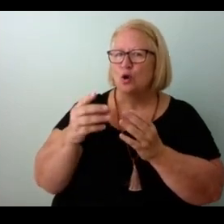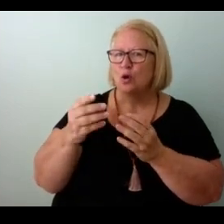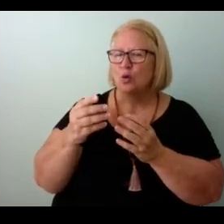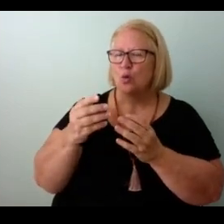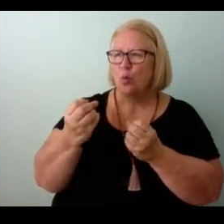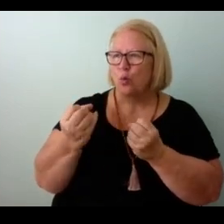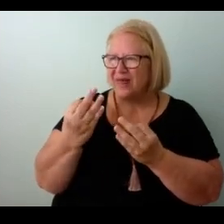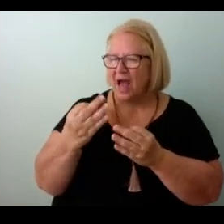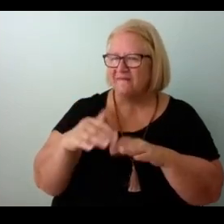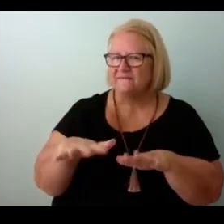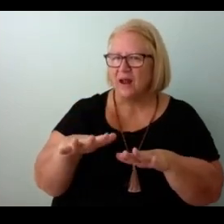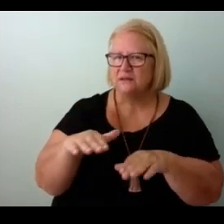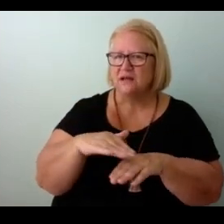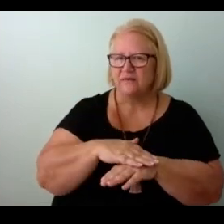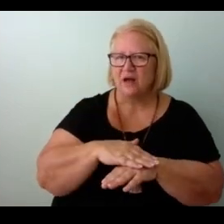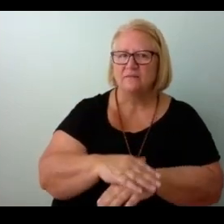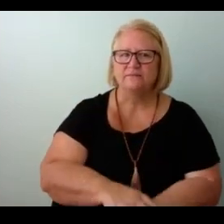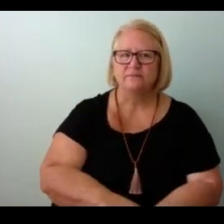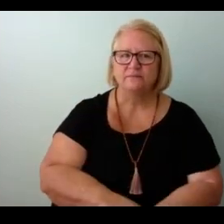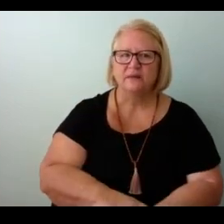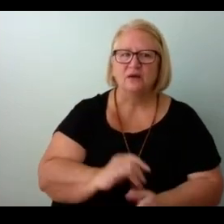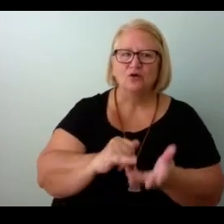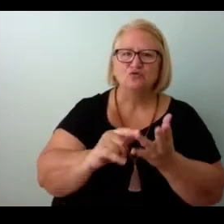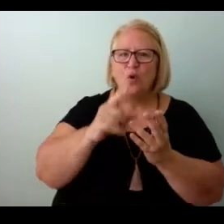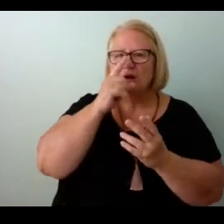So they can shop around. Yep.